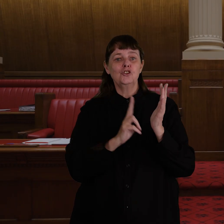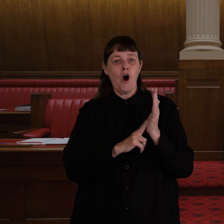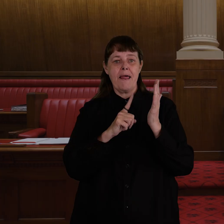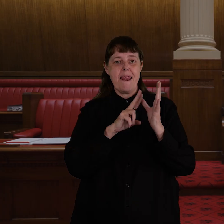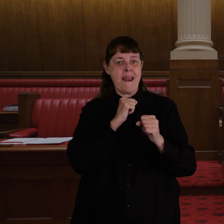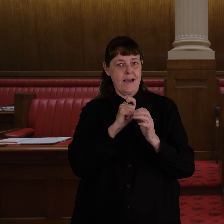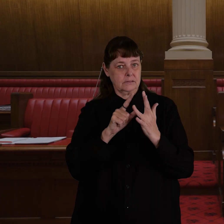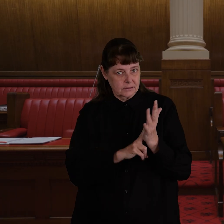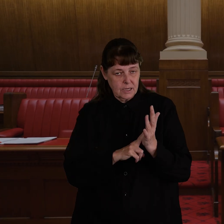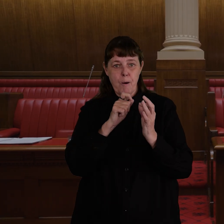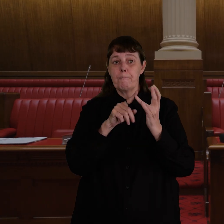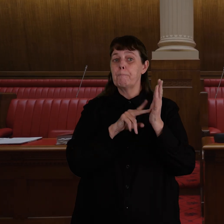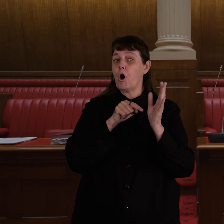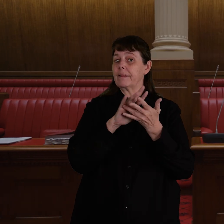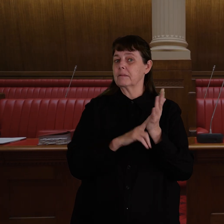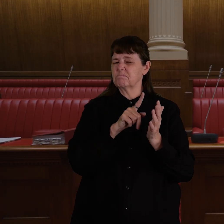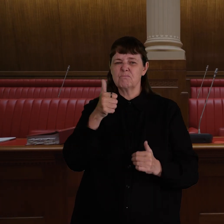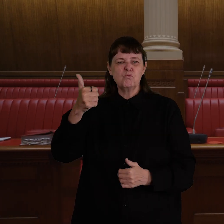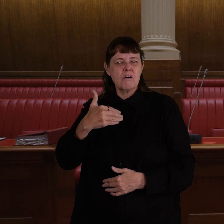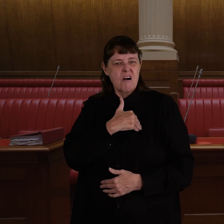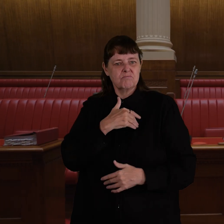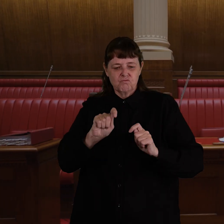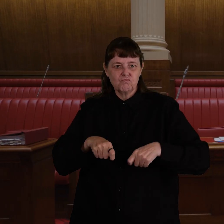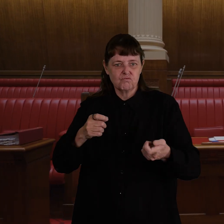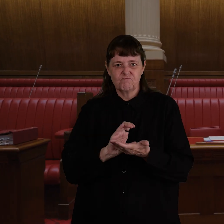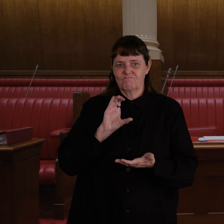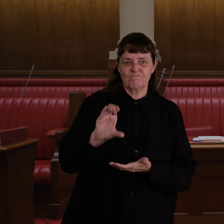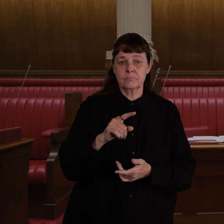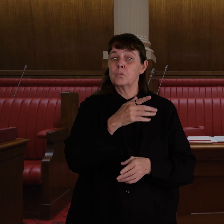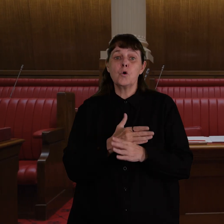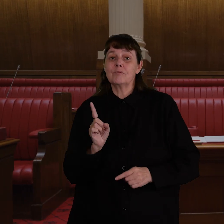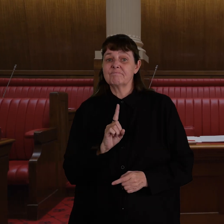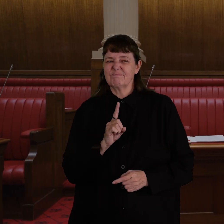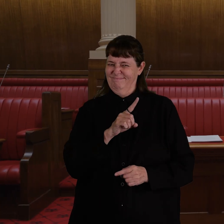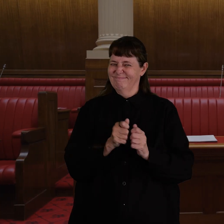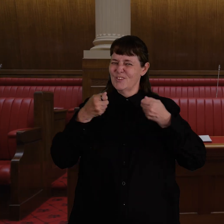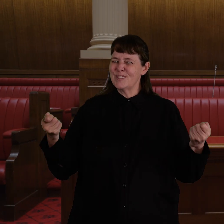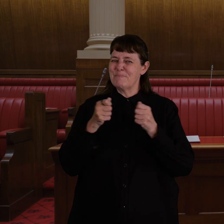generous donation from John Langdon Bonython, who was editor of the Advertiser in the early 1900s.